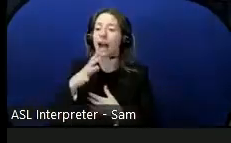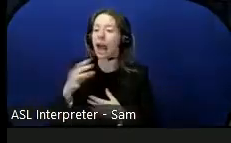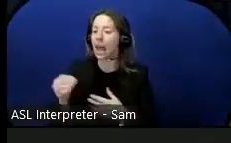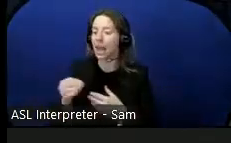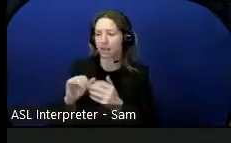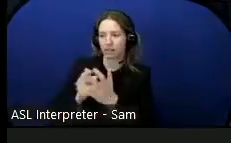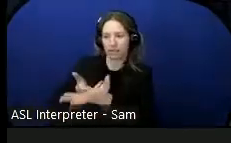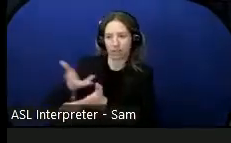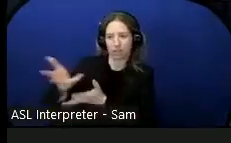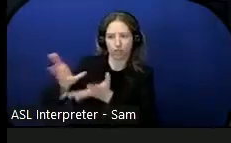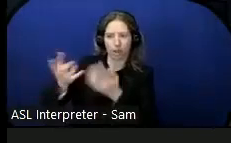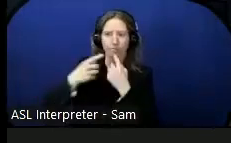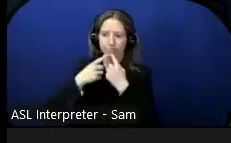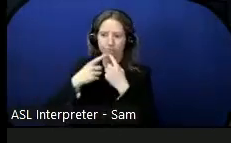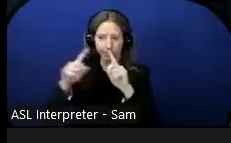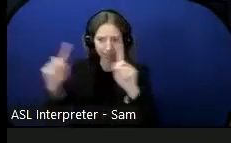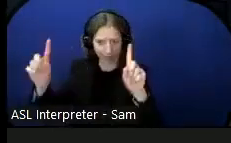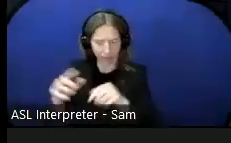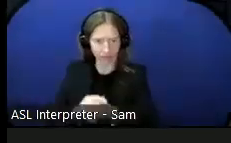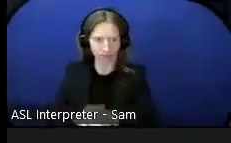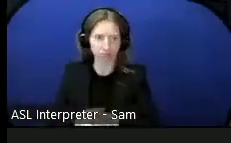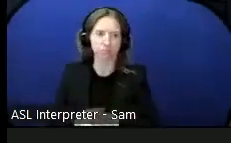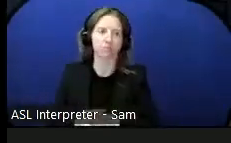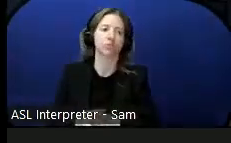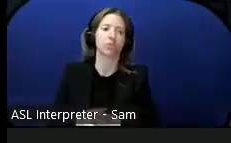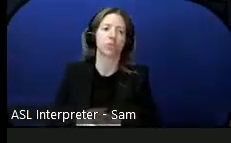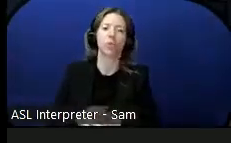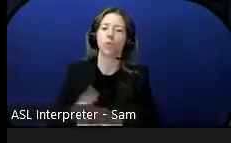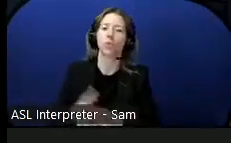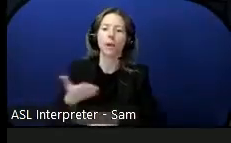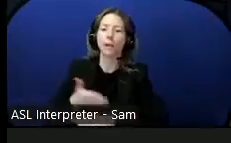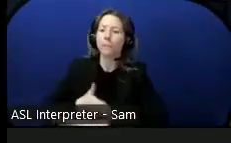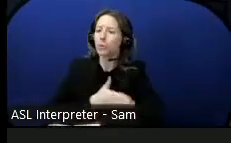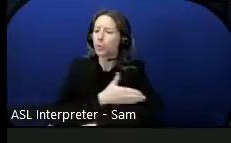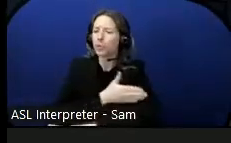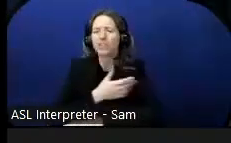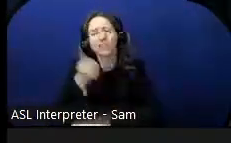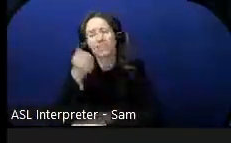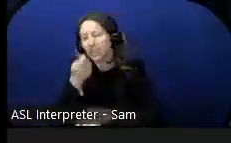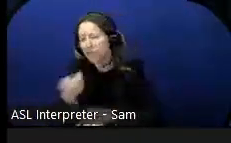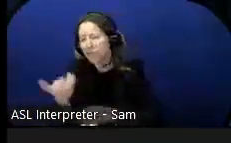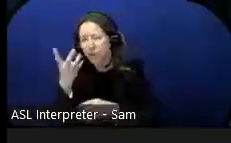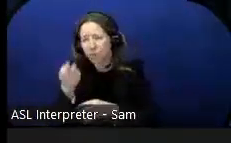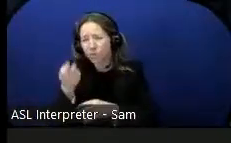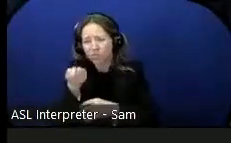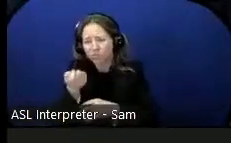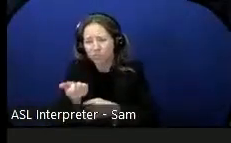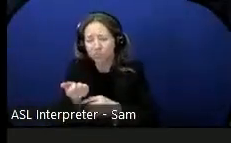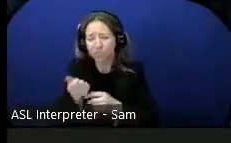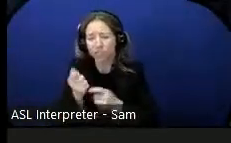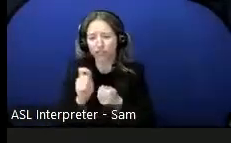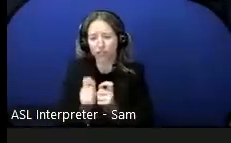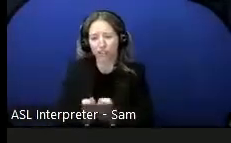along the lines of navigation and alt text, you can improve a lot with a few tweaks. And these are all the kinds of things that are globally applicable,